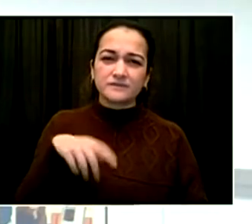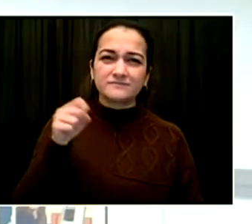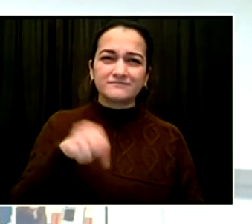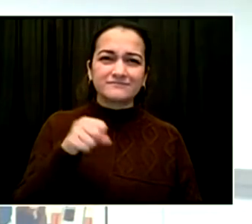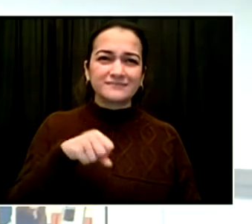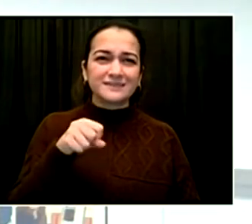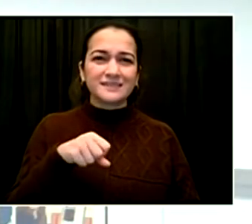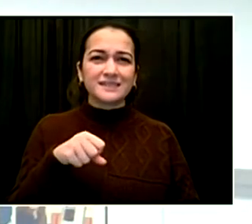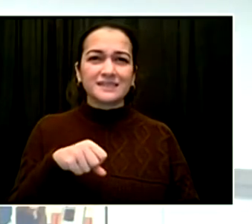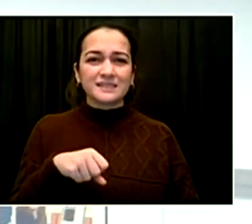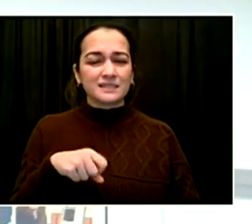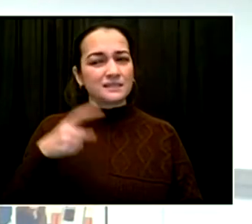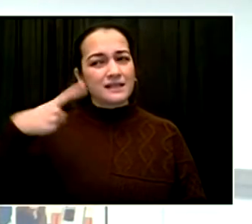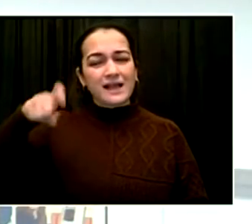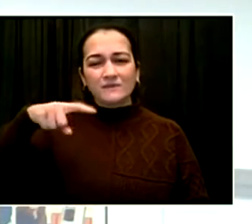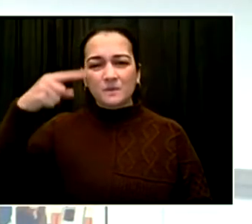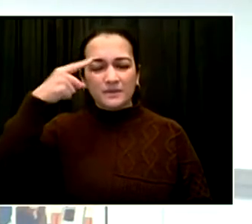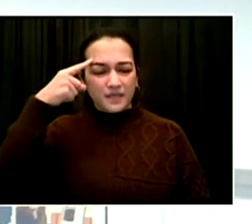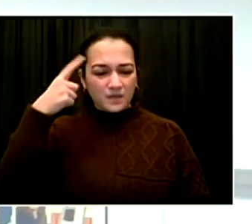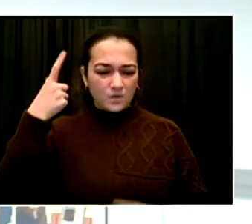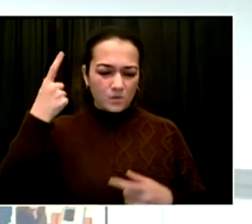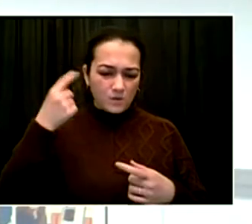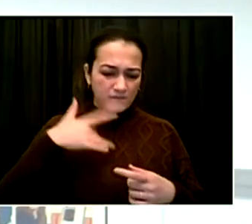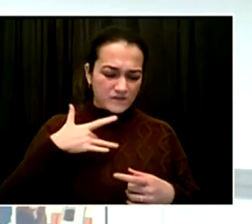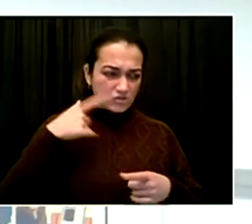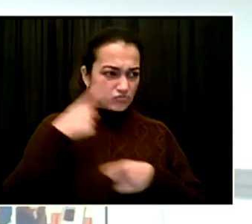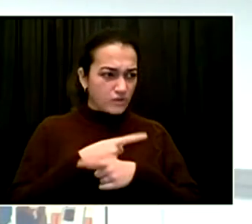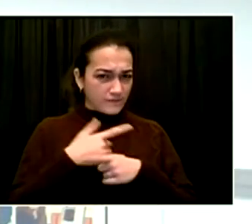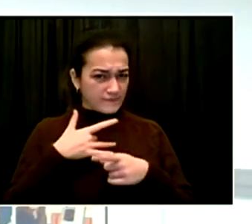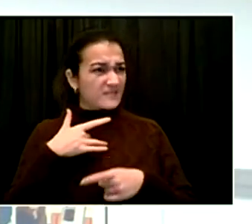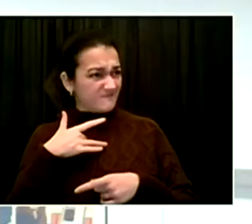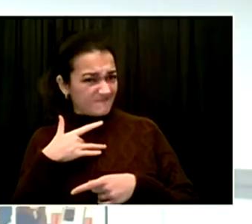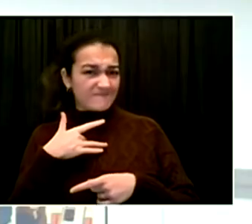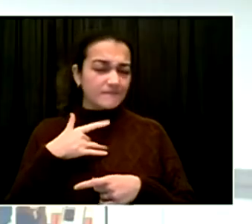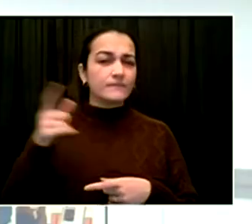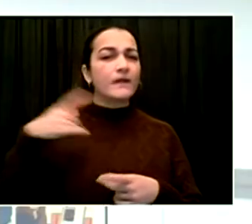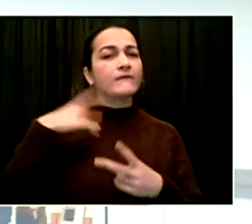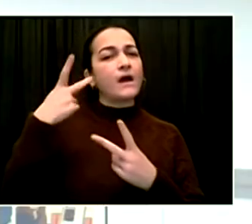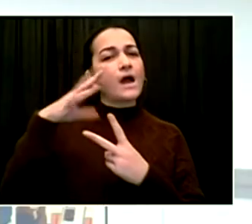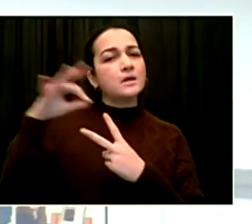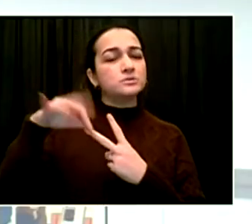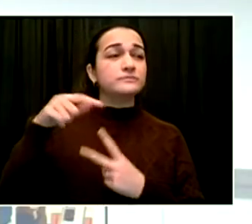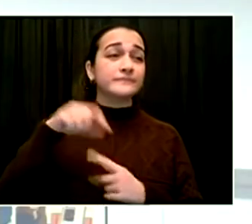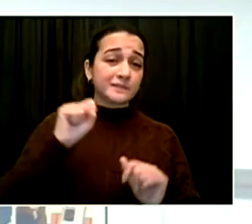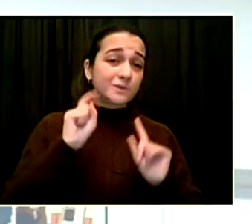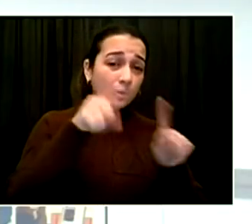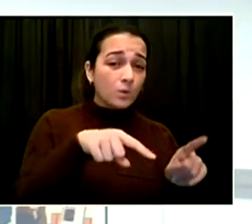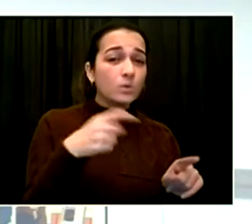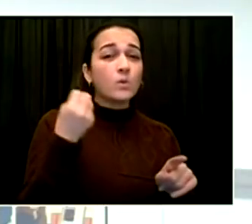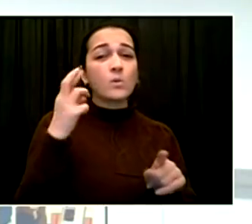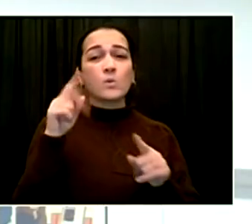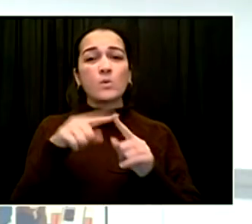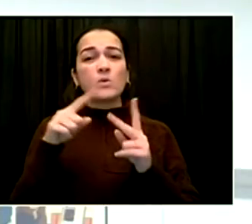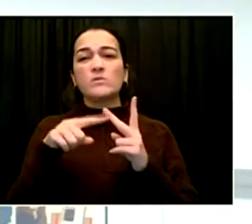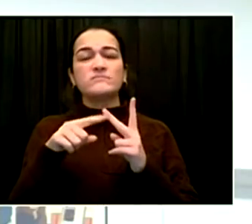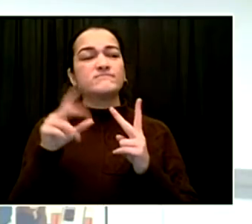TO BE MORE CAUTIOUS ABOUT EITHER OPTIONAL LIKE COMMITTEE. THERE ARE RANGE OF WAYS THAT